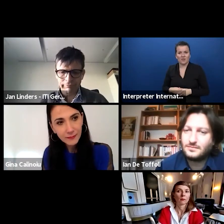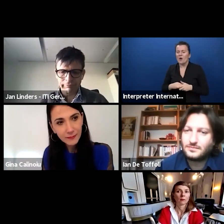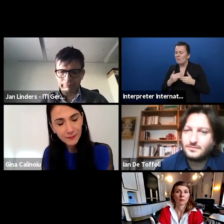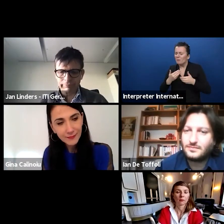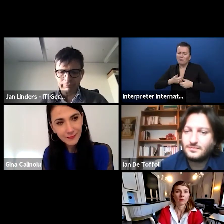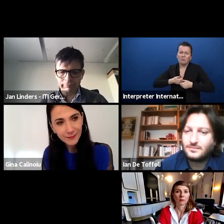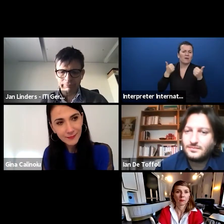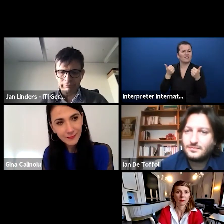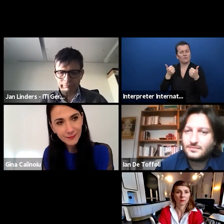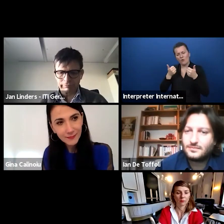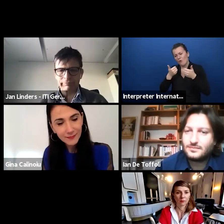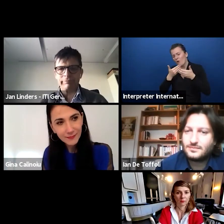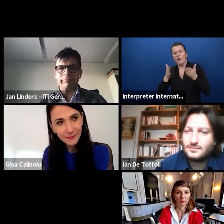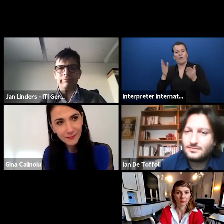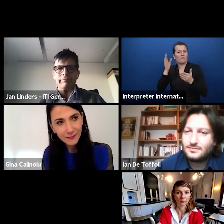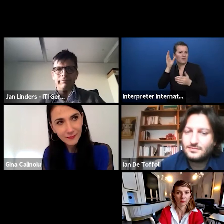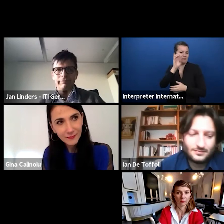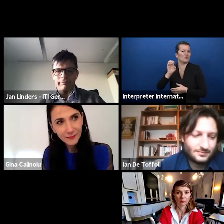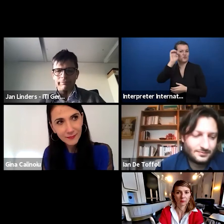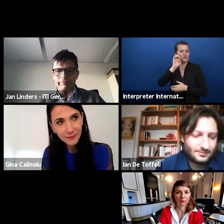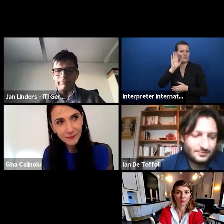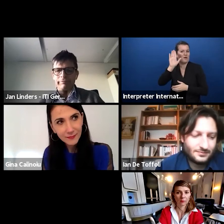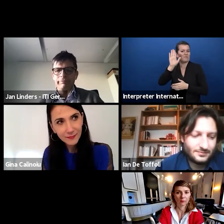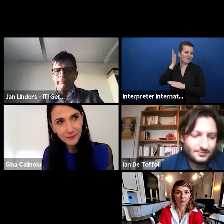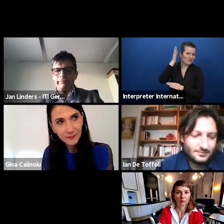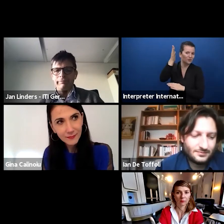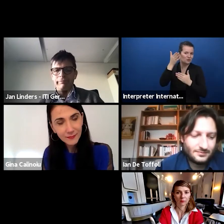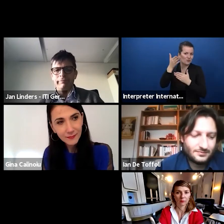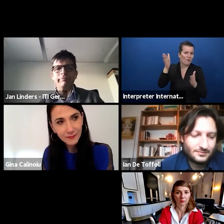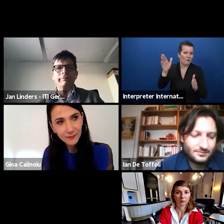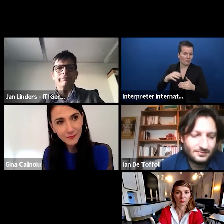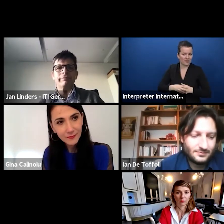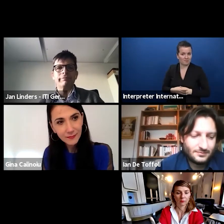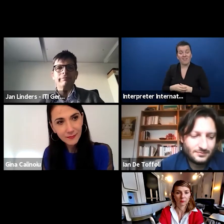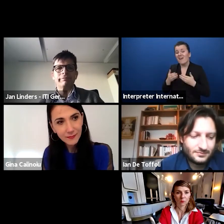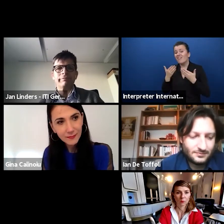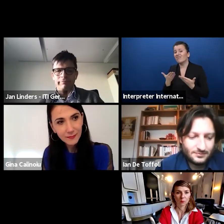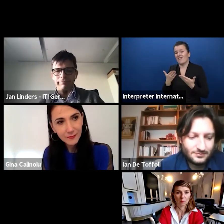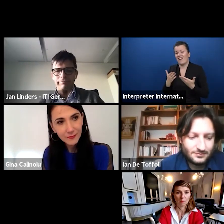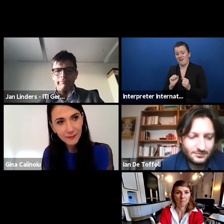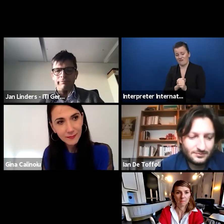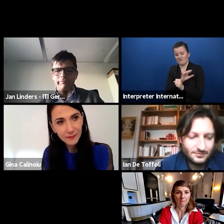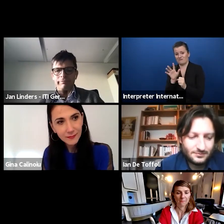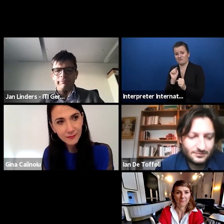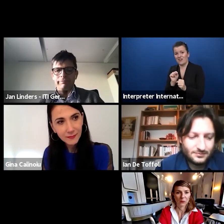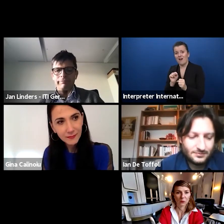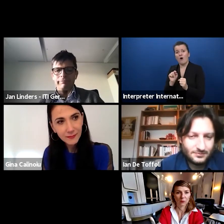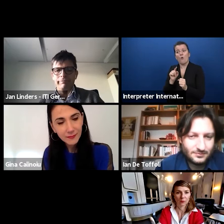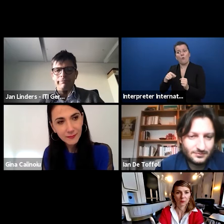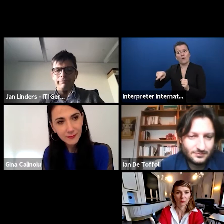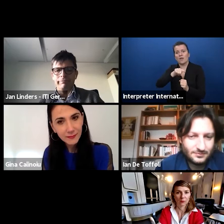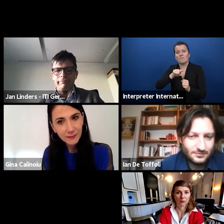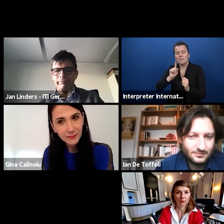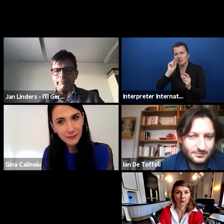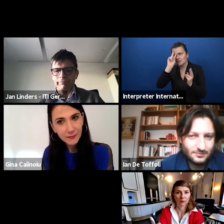future for Europe. The current moment challenges us to re-imagine and rethink how we live